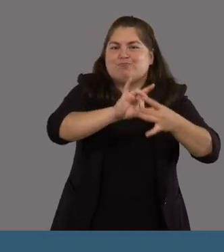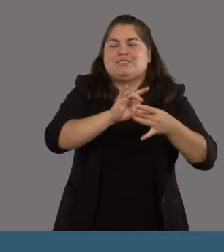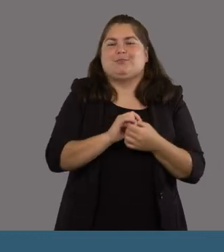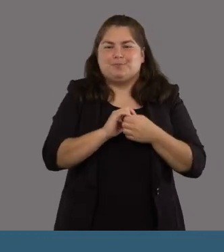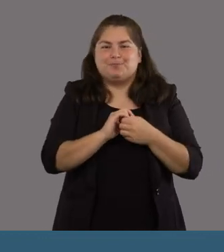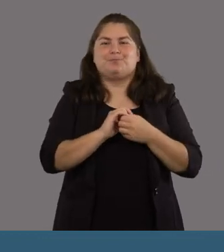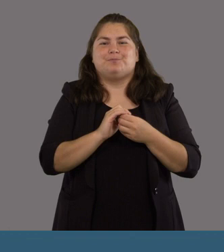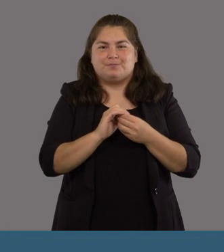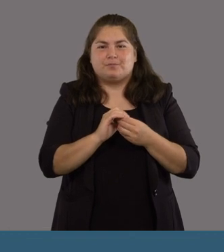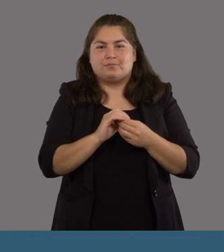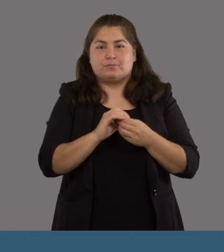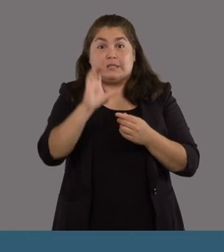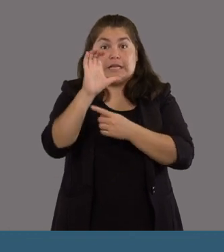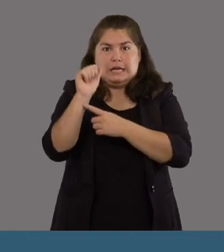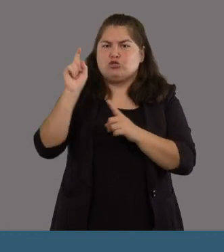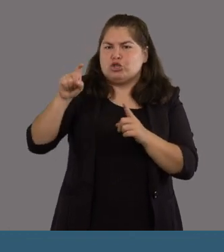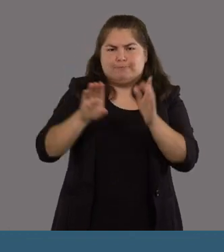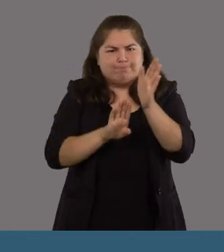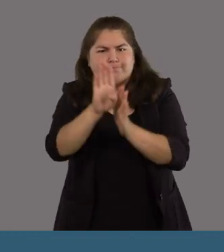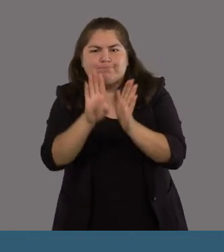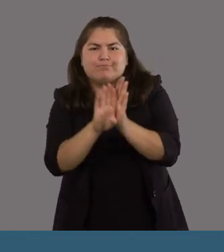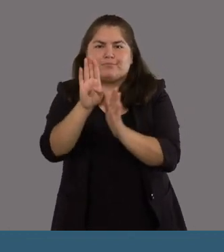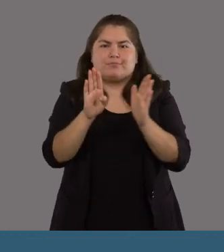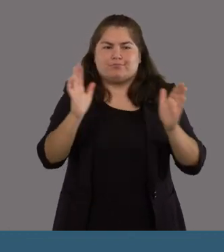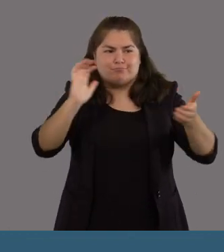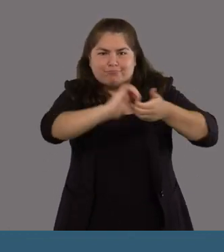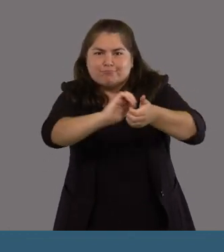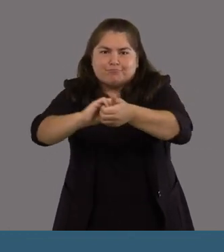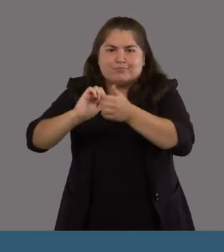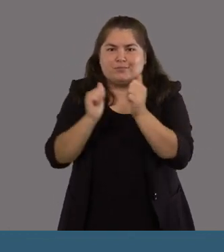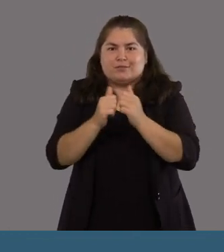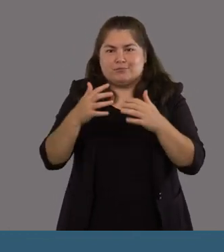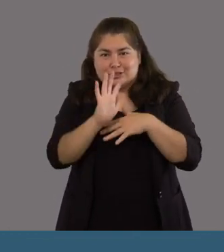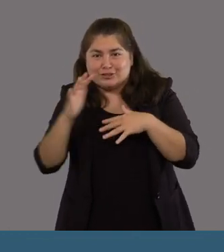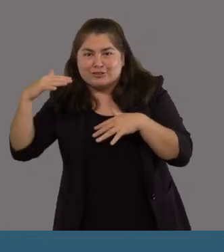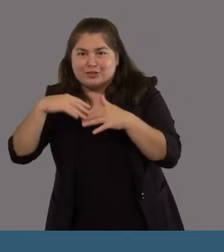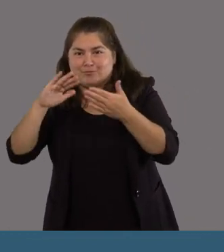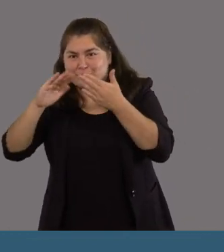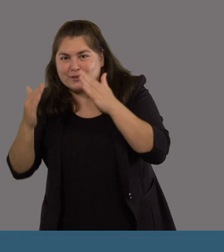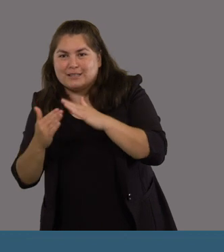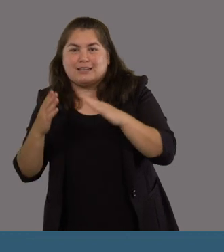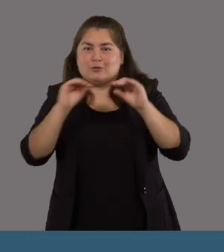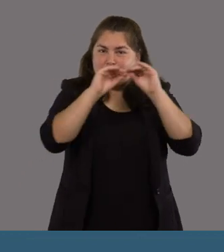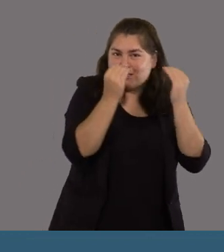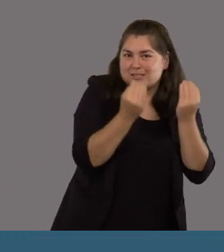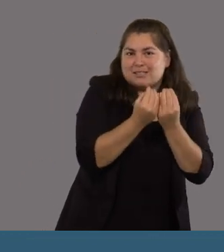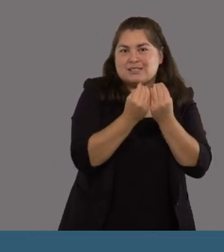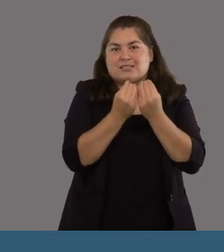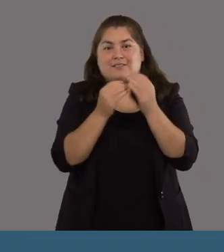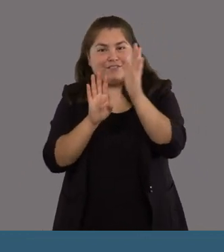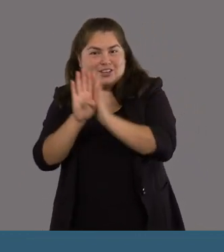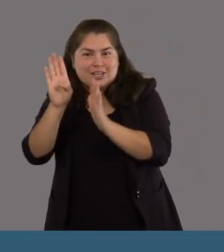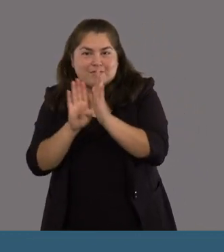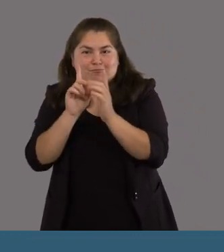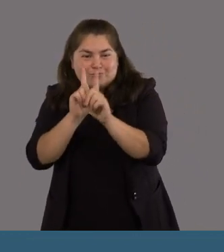the Council should develop partnerships with Indigenous communities and organizations, develop mentorship